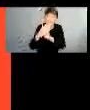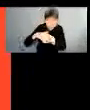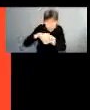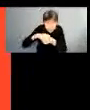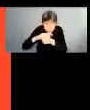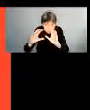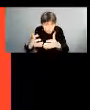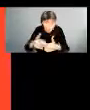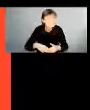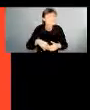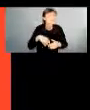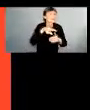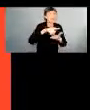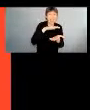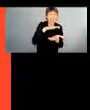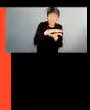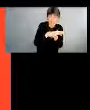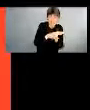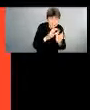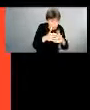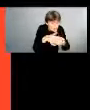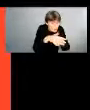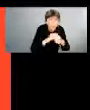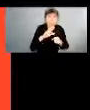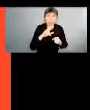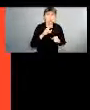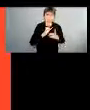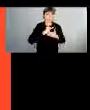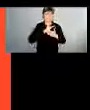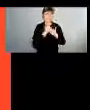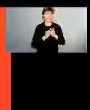discipline specific. Describe how you will connect with the communities